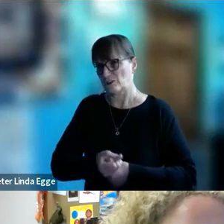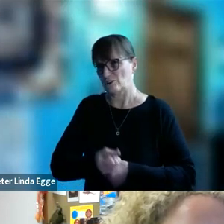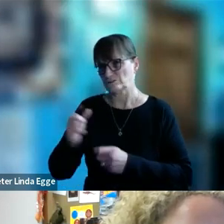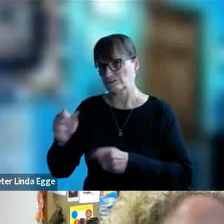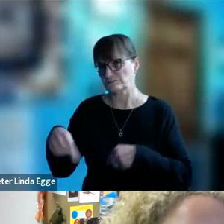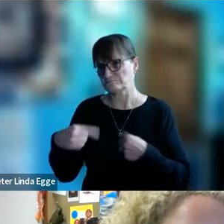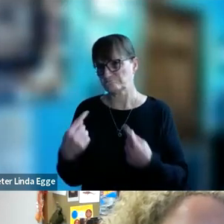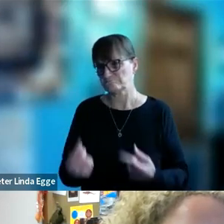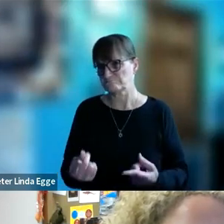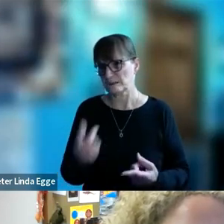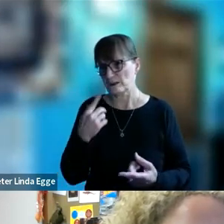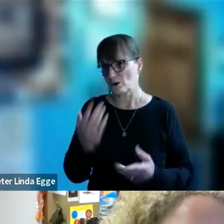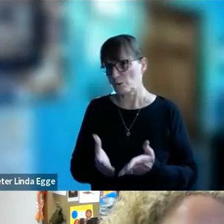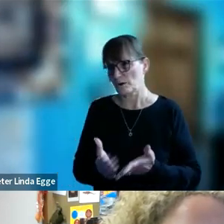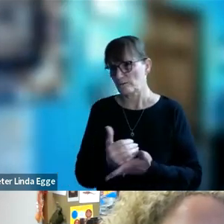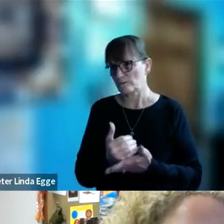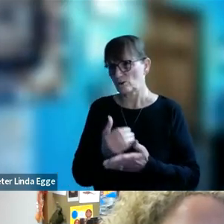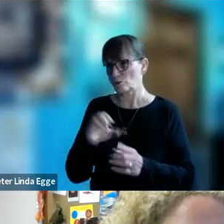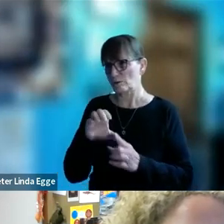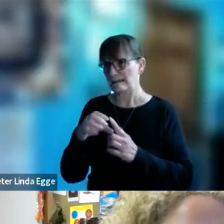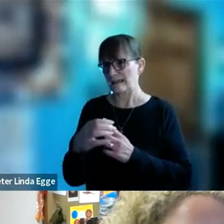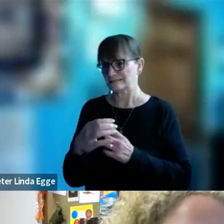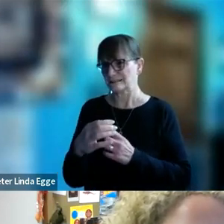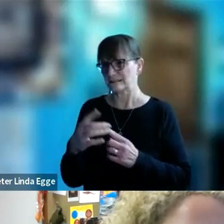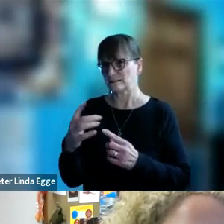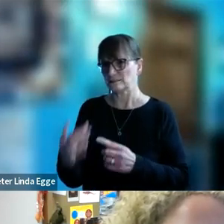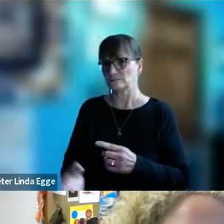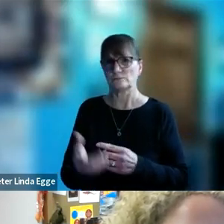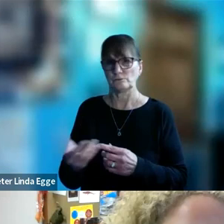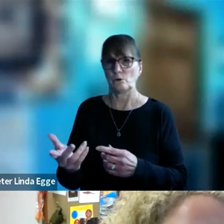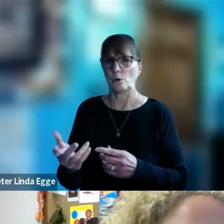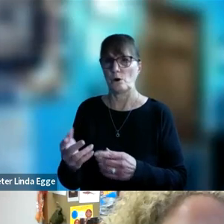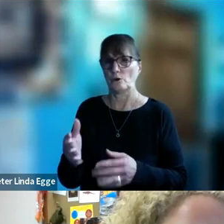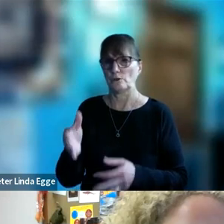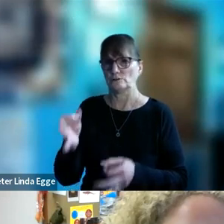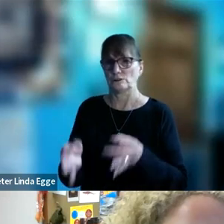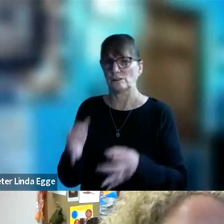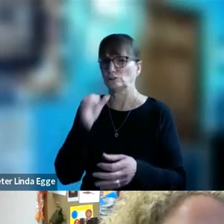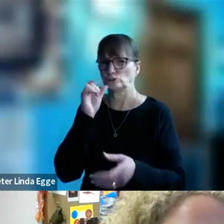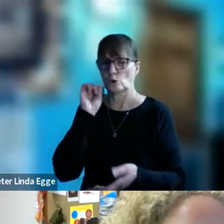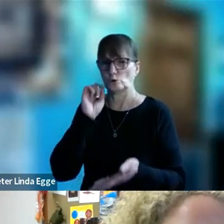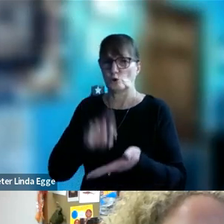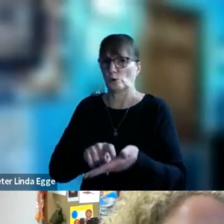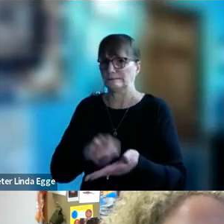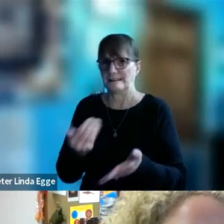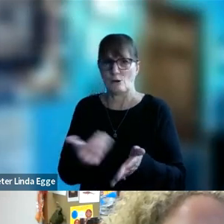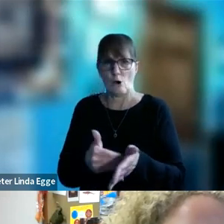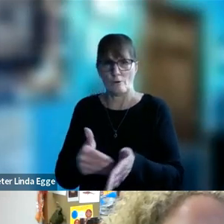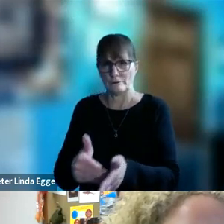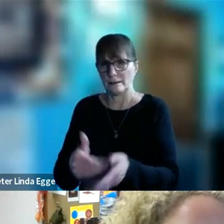I review cases for three teams of adjudicators. I just don't see it very often. I mean we really try to be sensitive